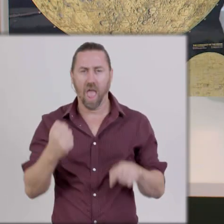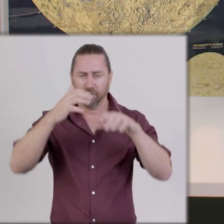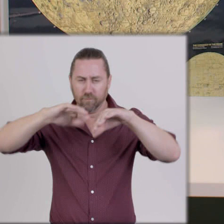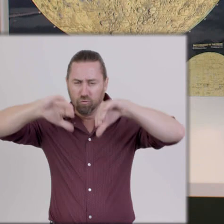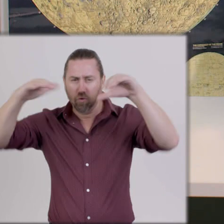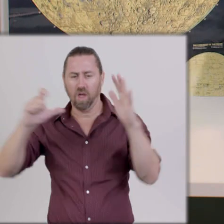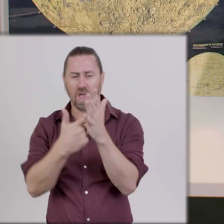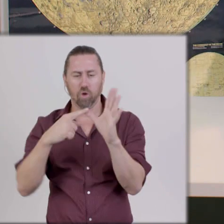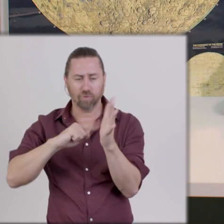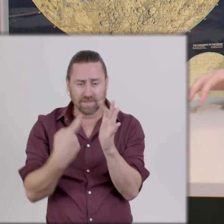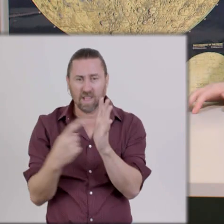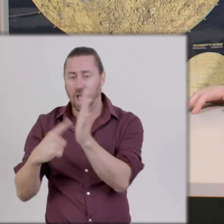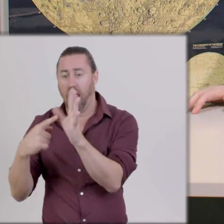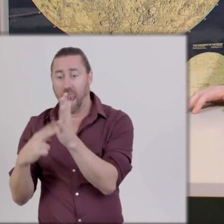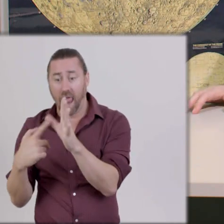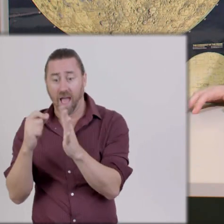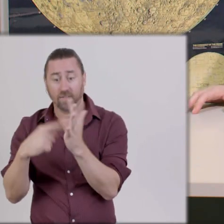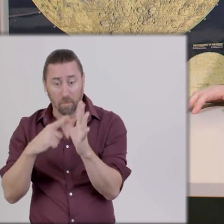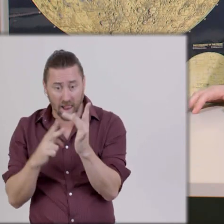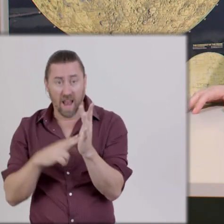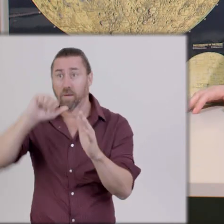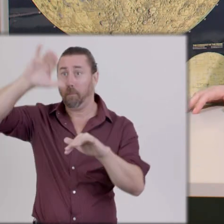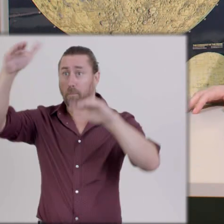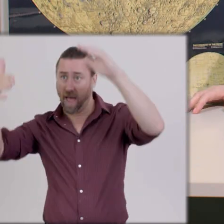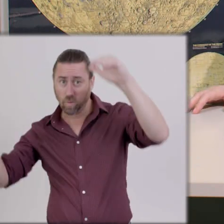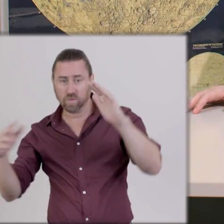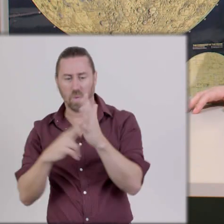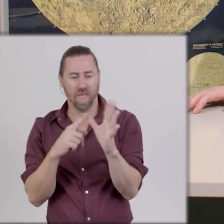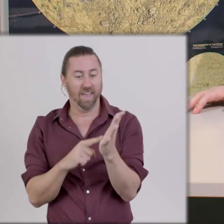It has craters, lava plains, mountains, and valleys.